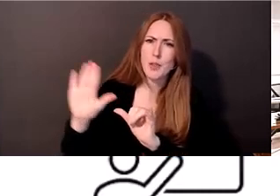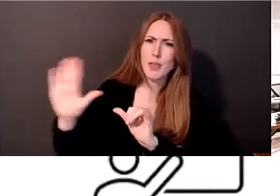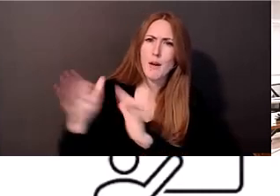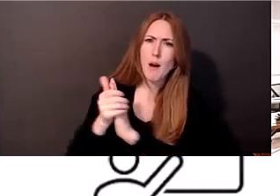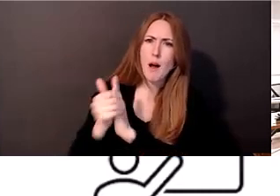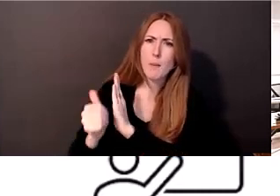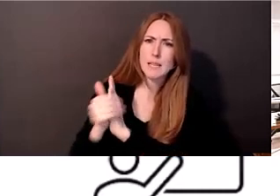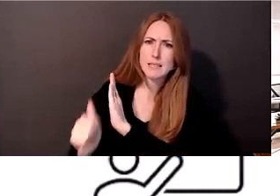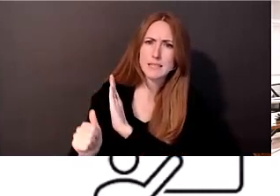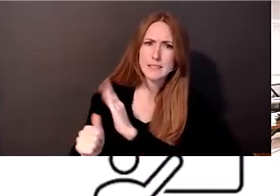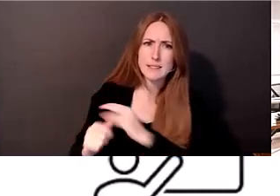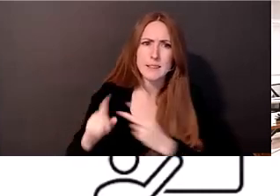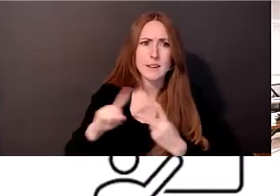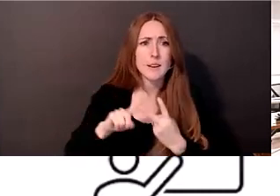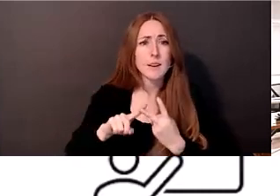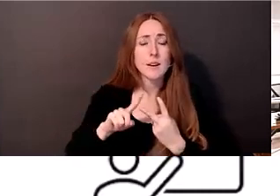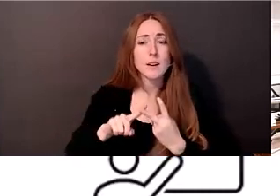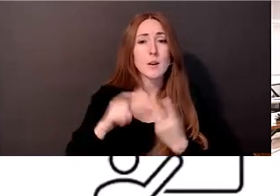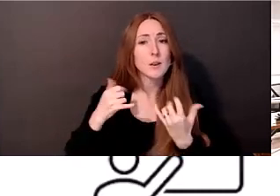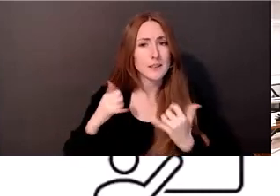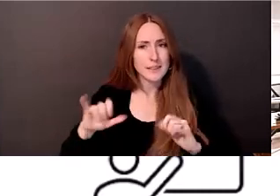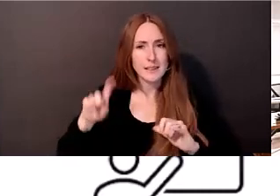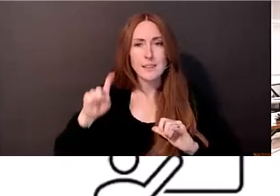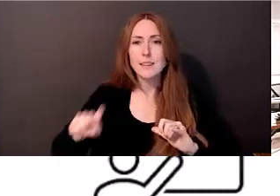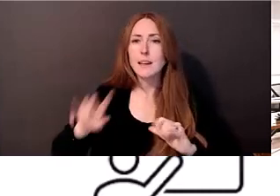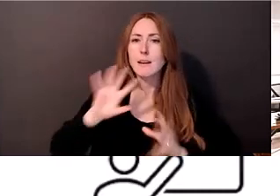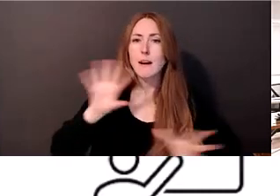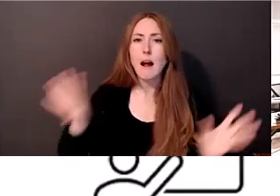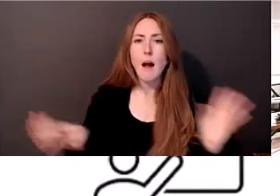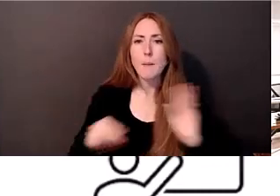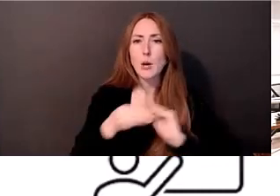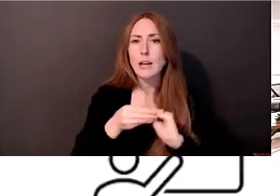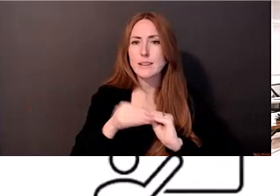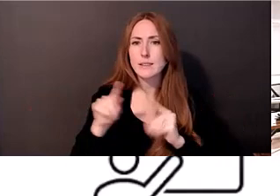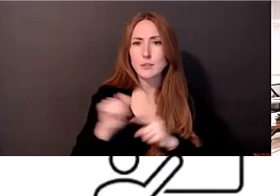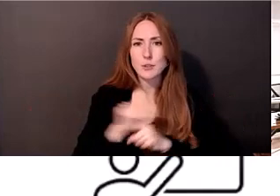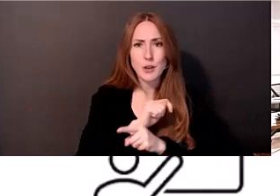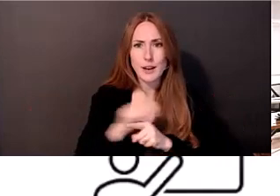We still need for a comprehensive training, as we said, for knowledge brokers.